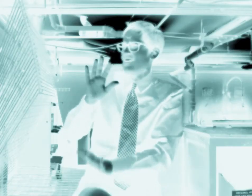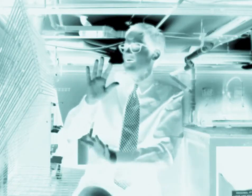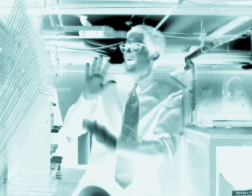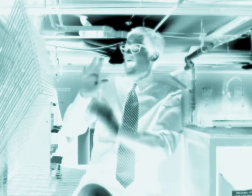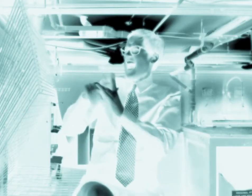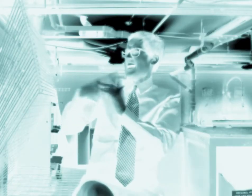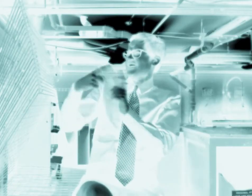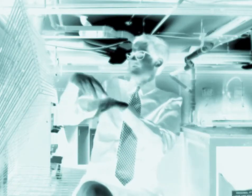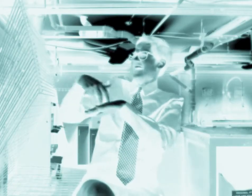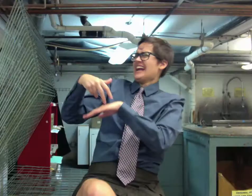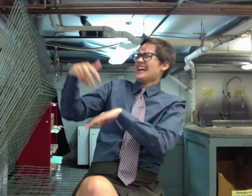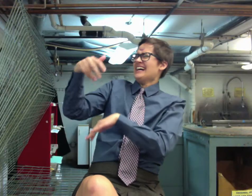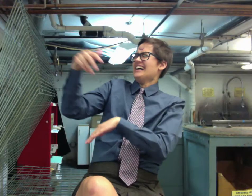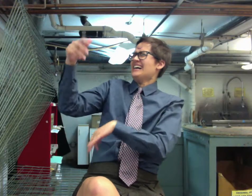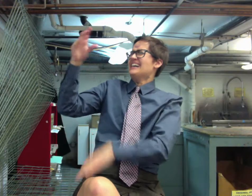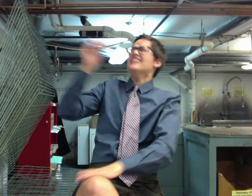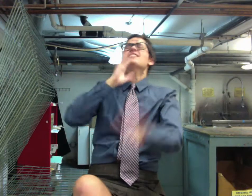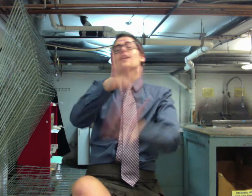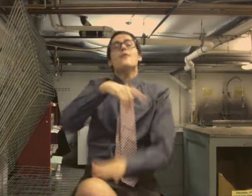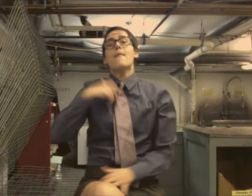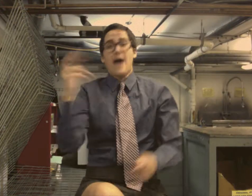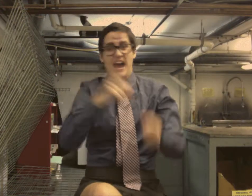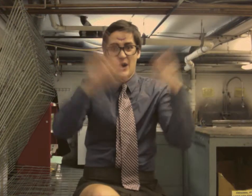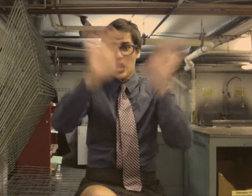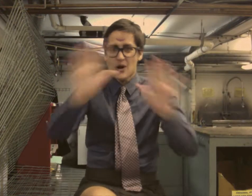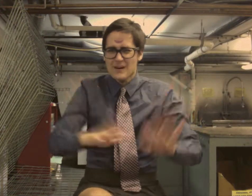and he's started to levitate, so... let's go to the weather!